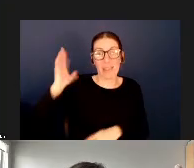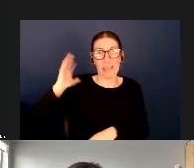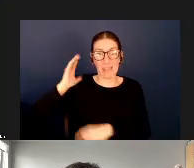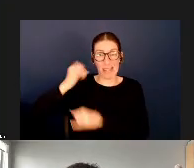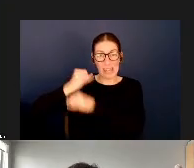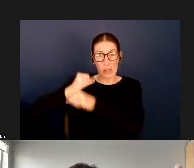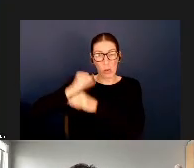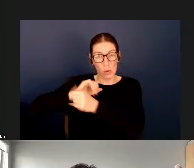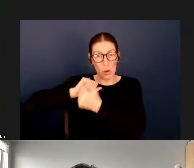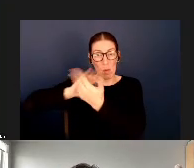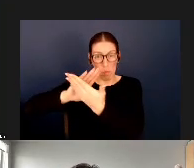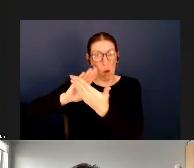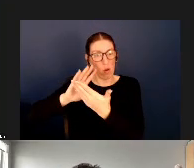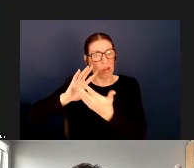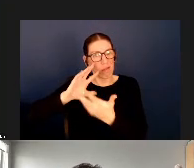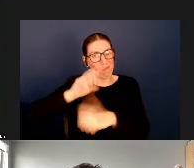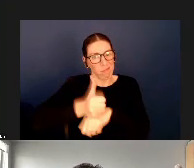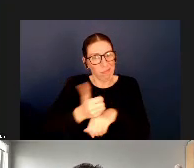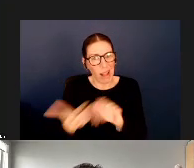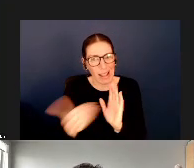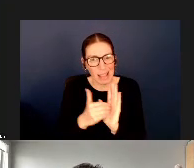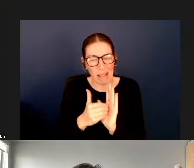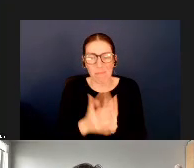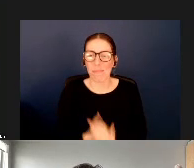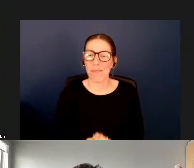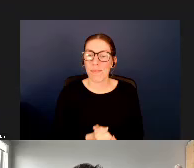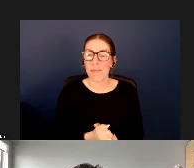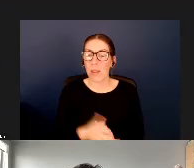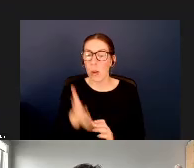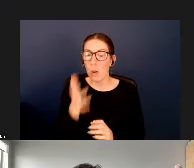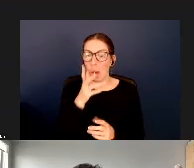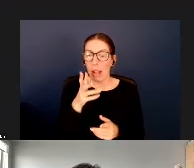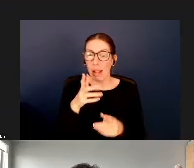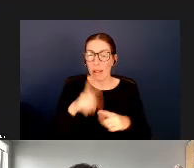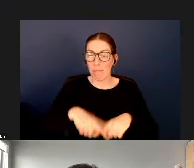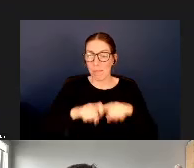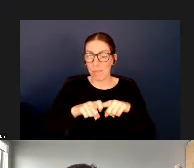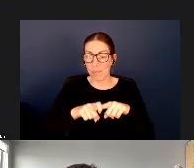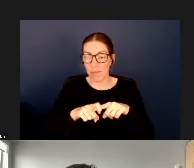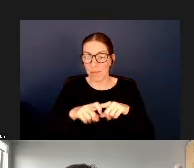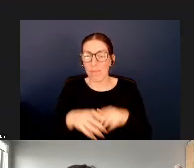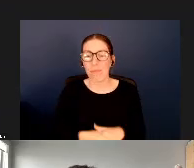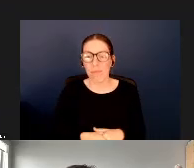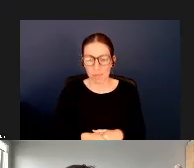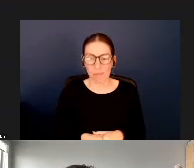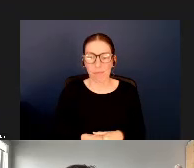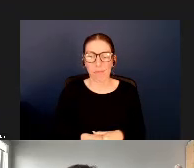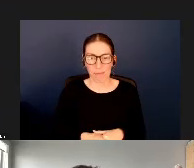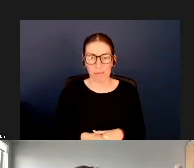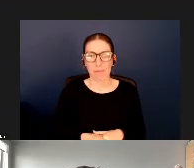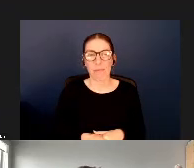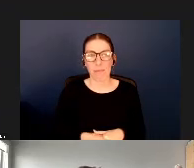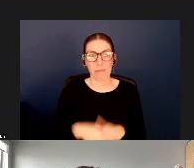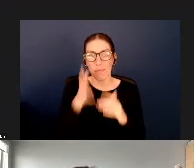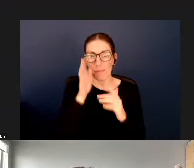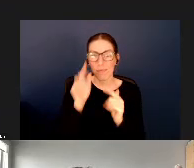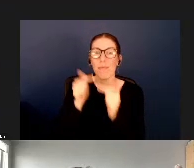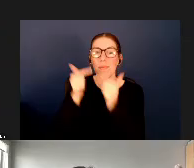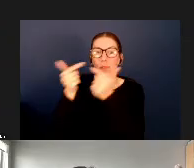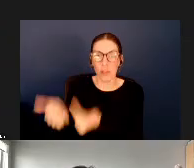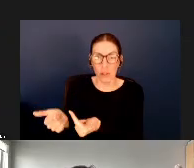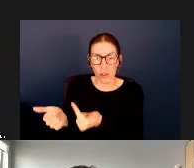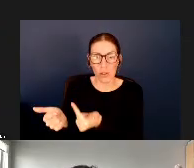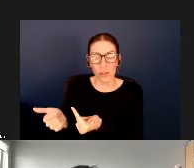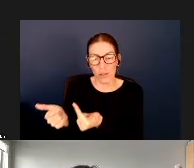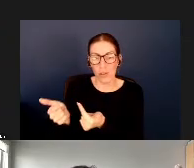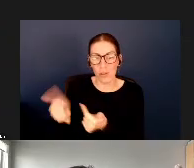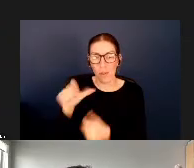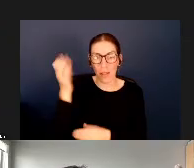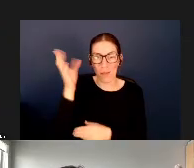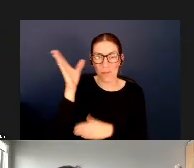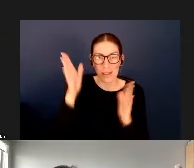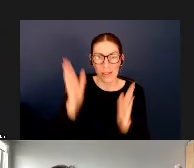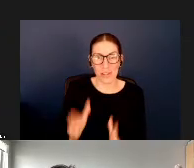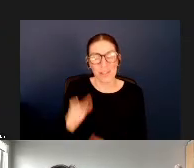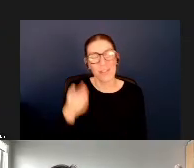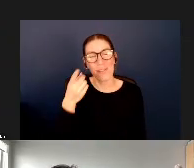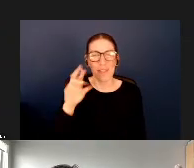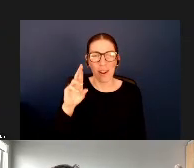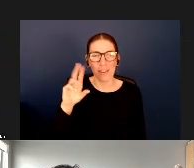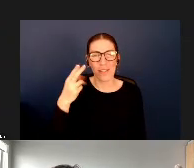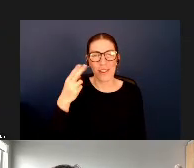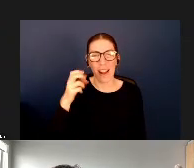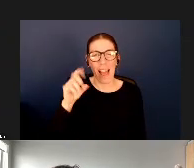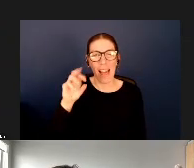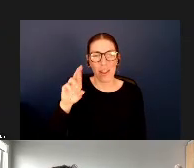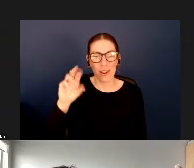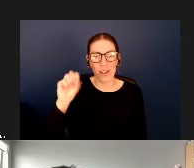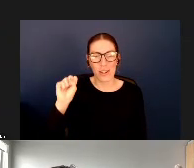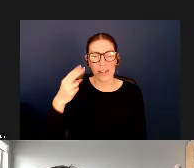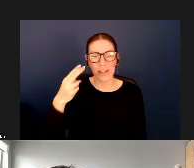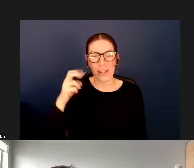So I'll leave it there. And I'll turn things over to my colleague, Dr. Heather Shearer.